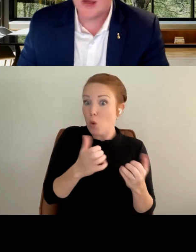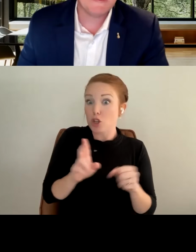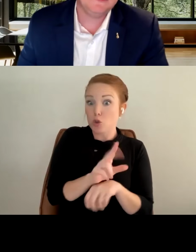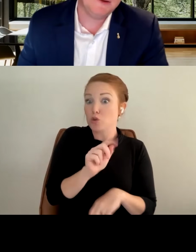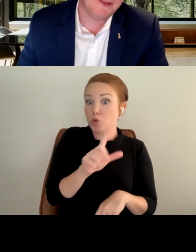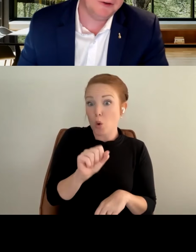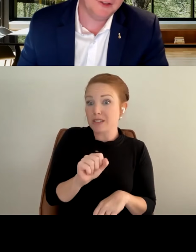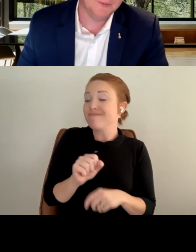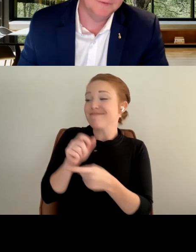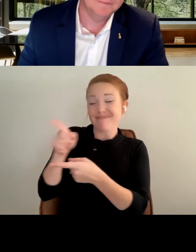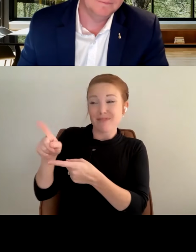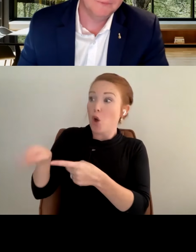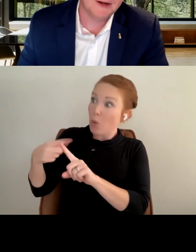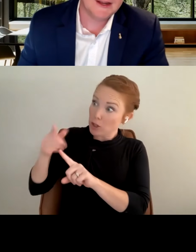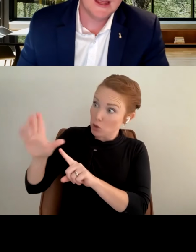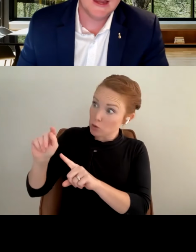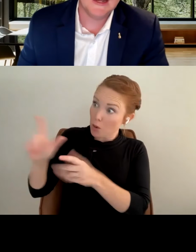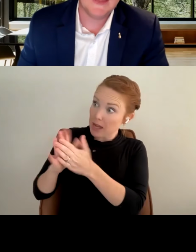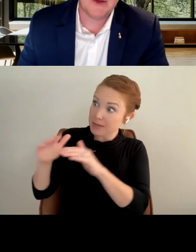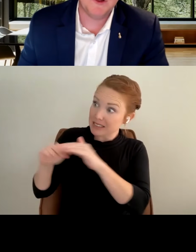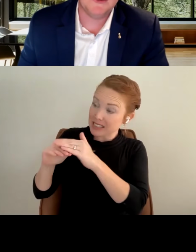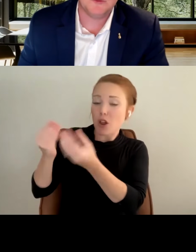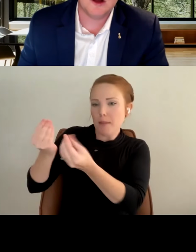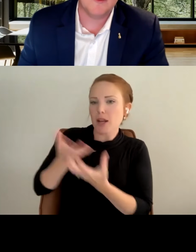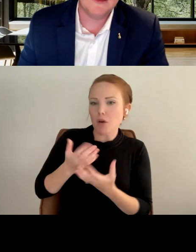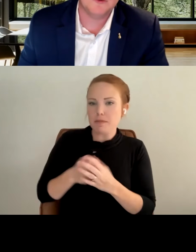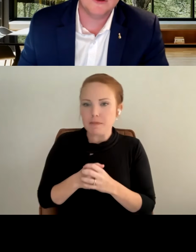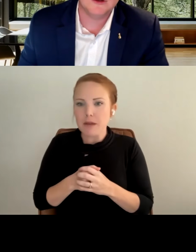Come back to me when they're accessible, right? And again, that willingness to walk away is going